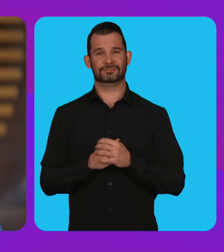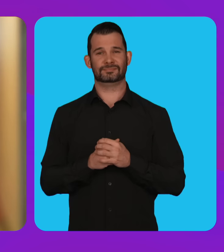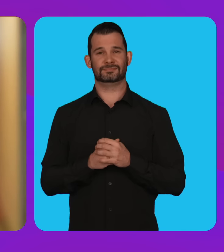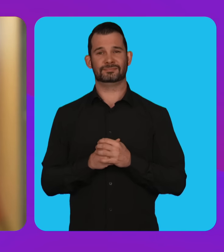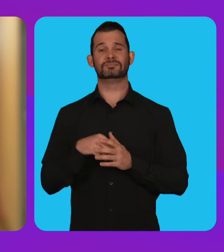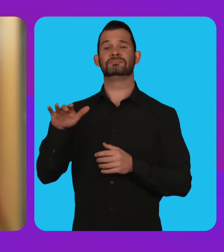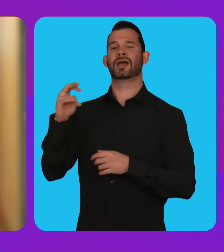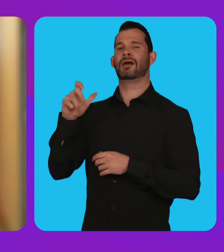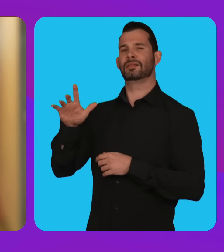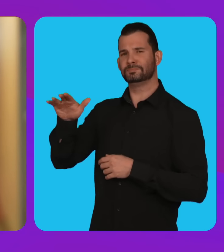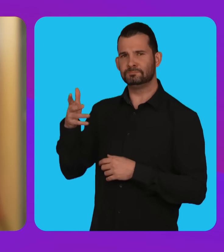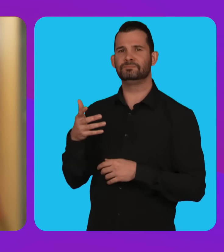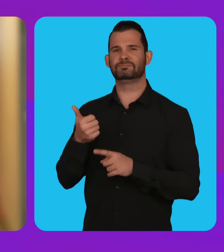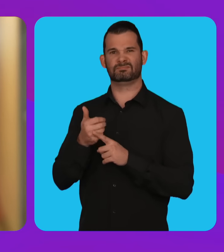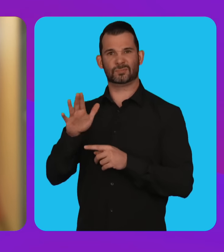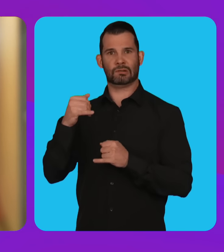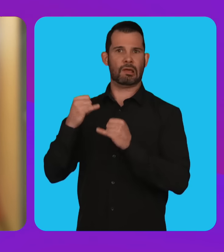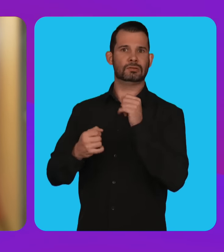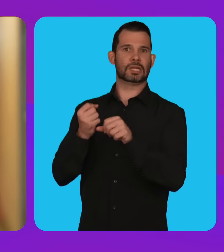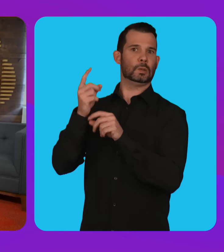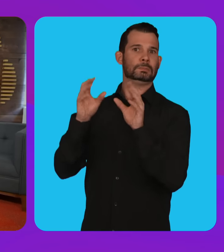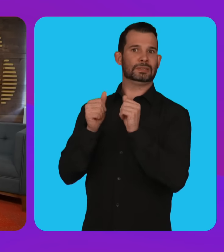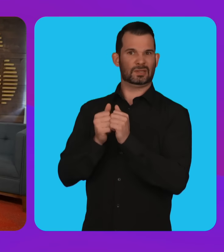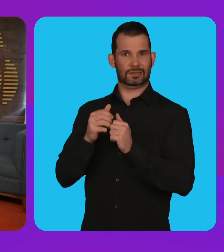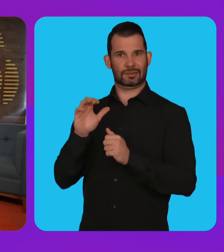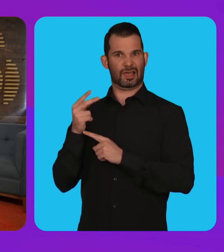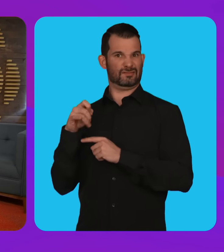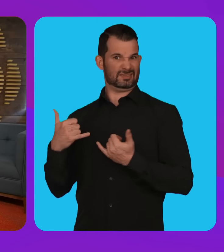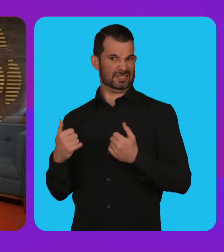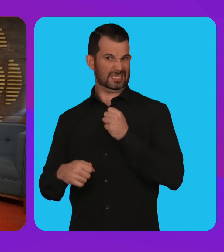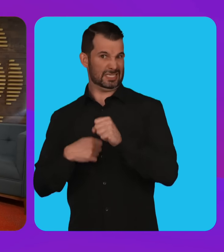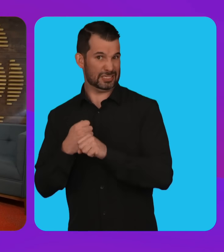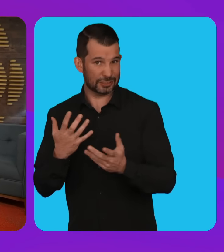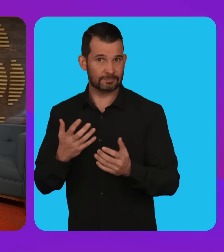Michael, it's your last annual meeting with Catherine this year.